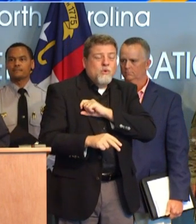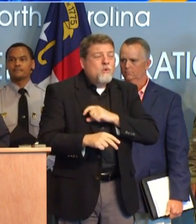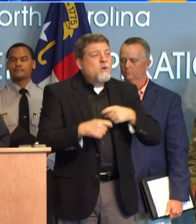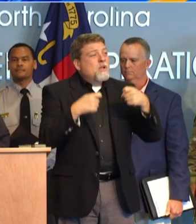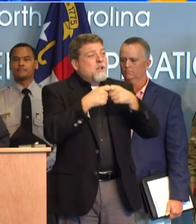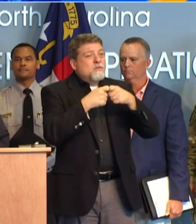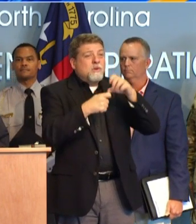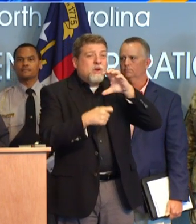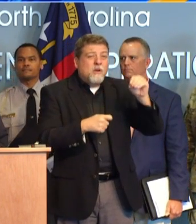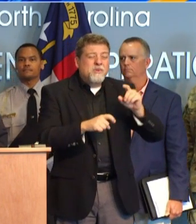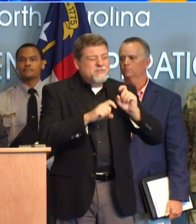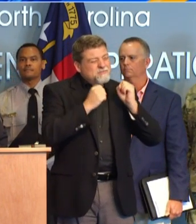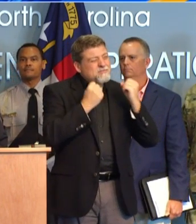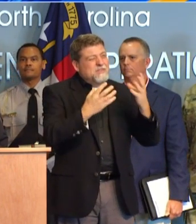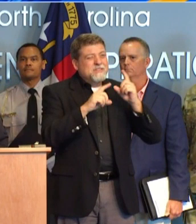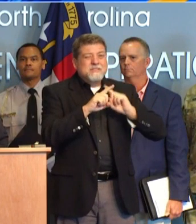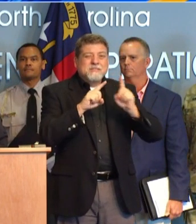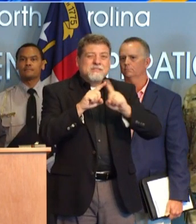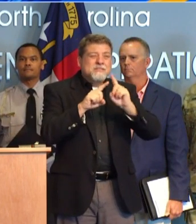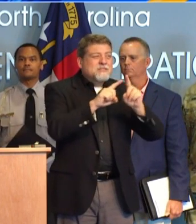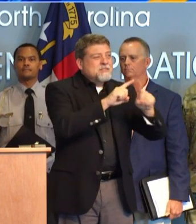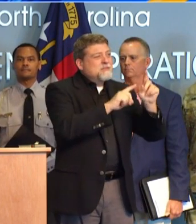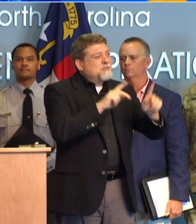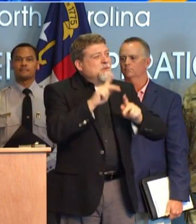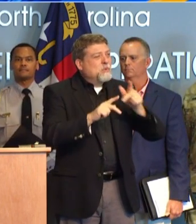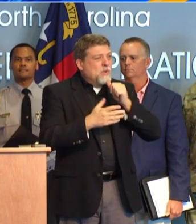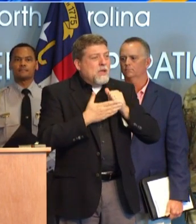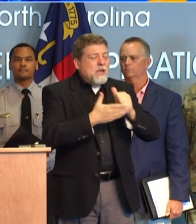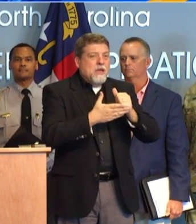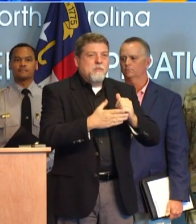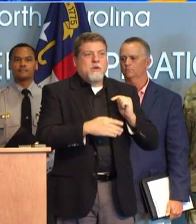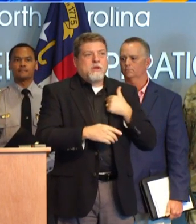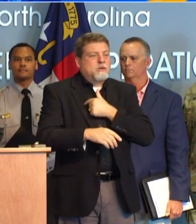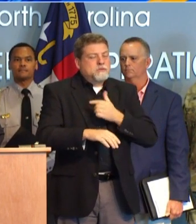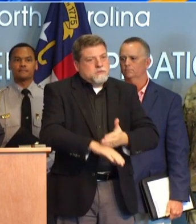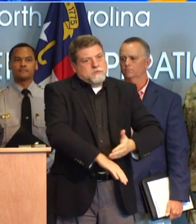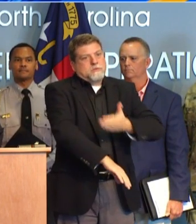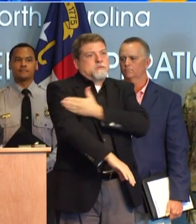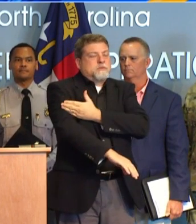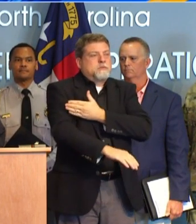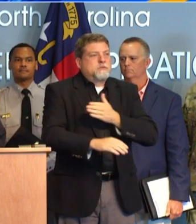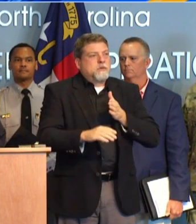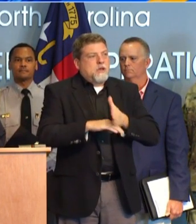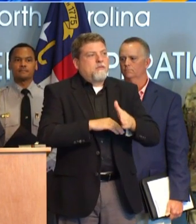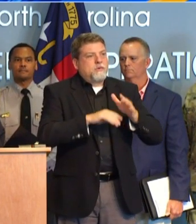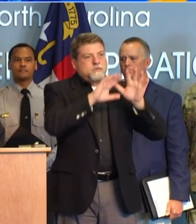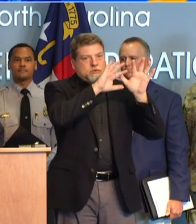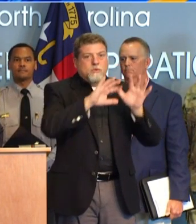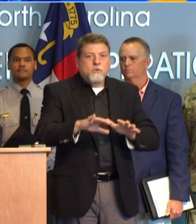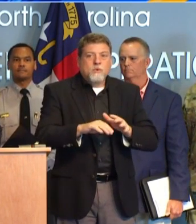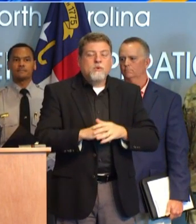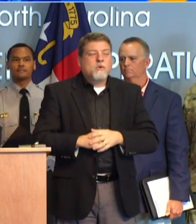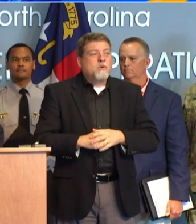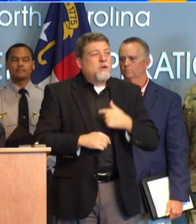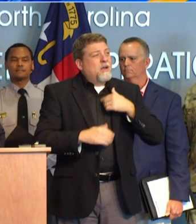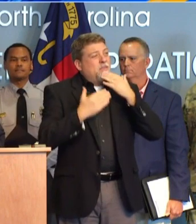MEMBERS, OUR TROOPERS, FIRST RESPONDERS, LINE WORKERS, AND ROAD CREWS WHO ARE HELPING DIG US OUT FROM THE STORM.